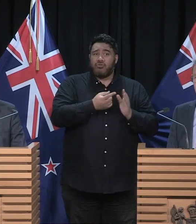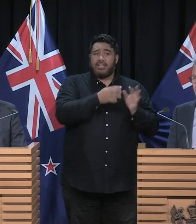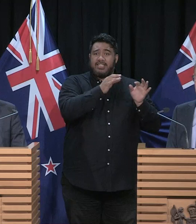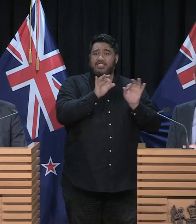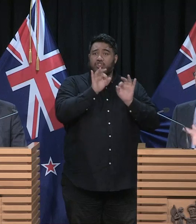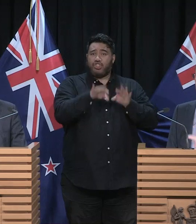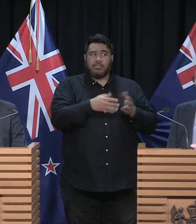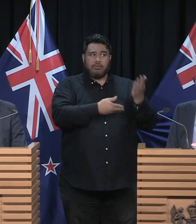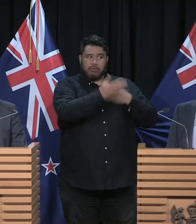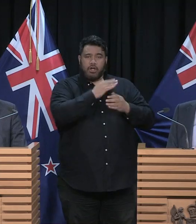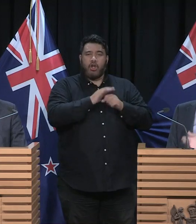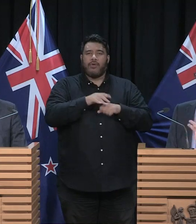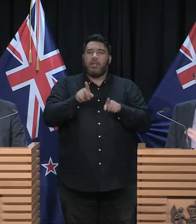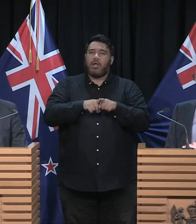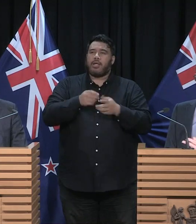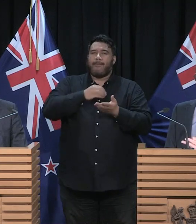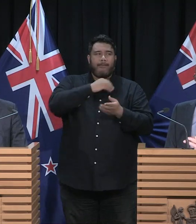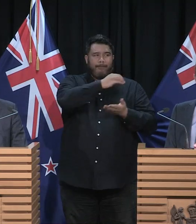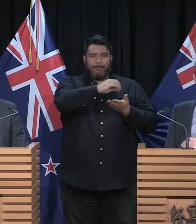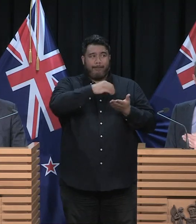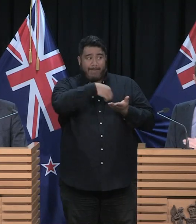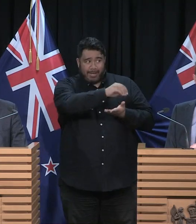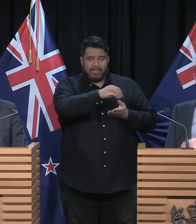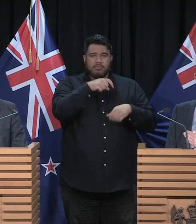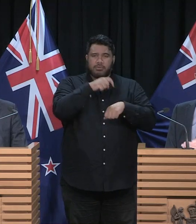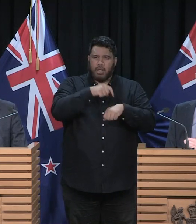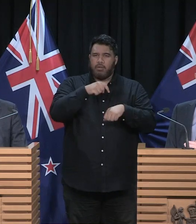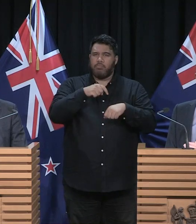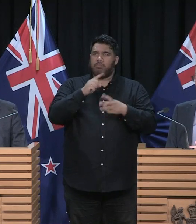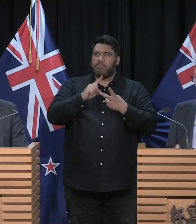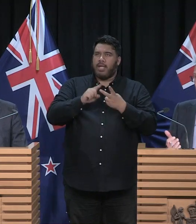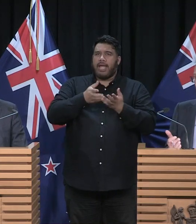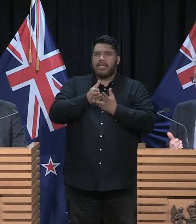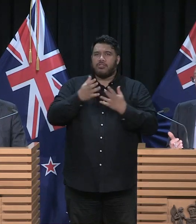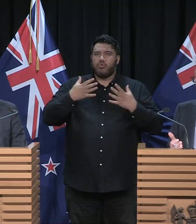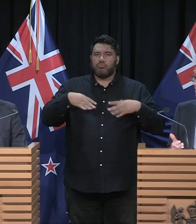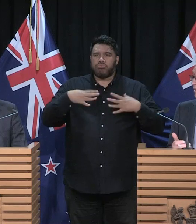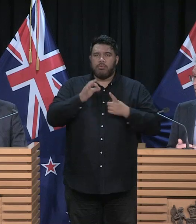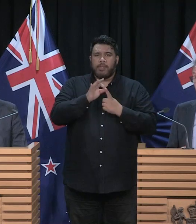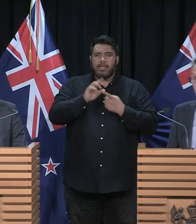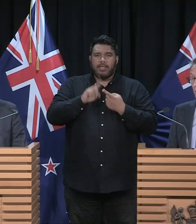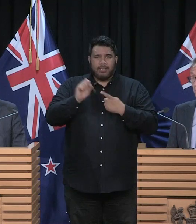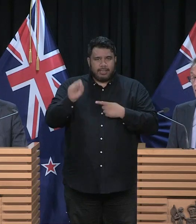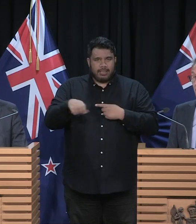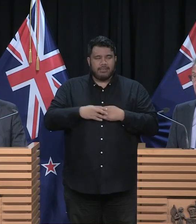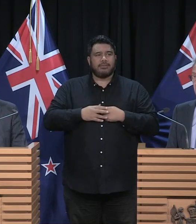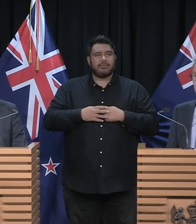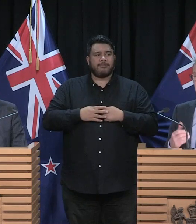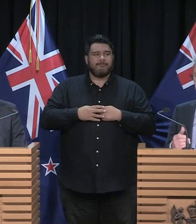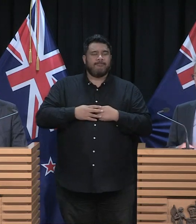were a few things that they suggested that would help clarity around the payment, timely payment, ensuring that